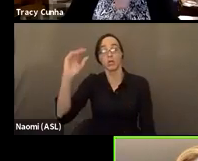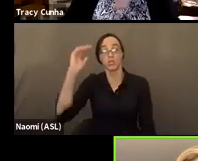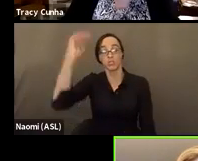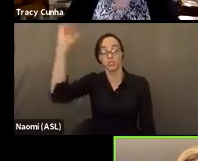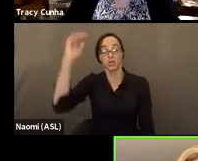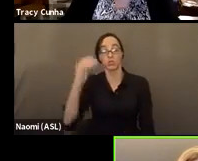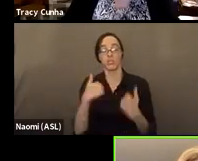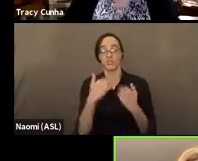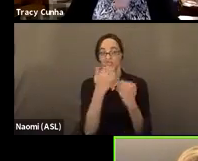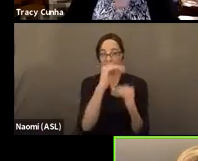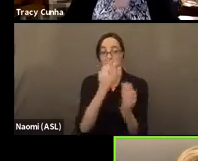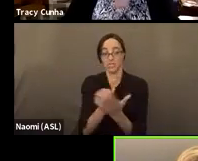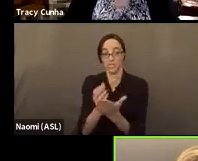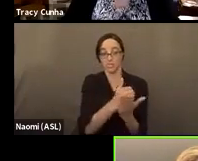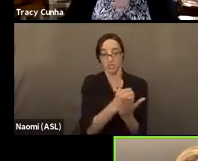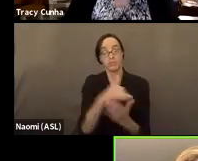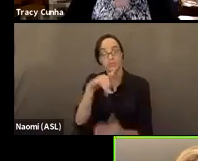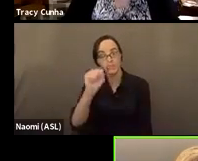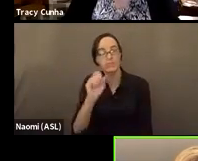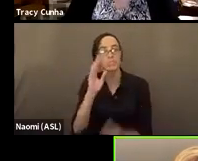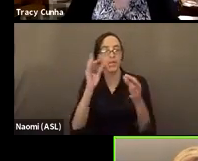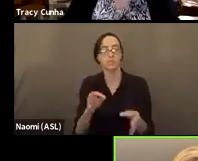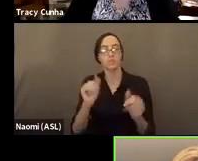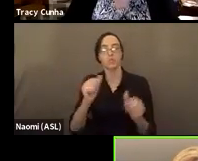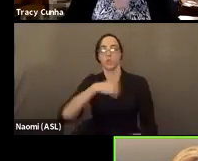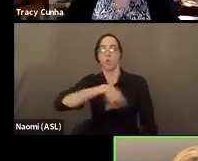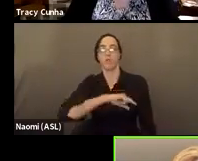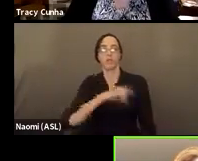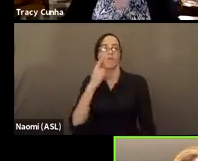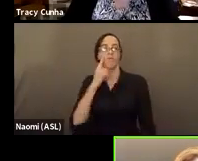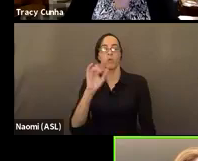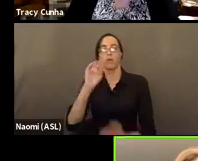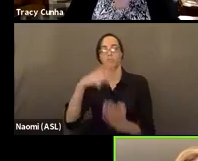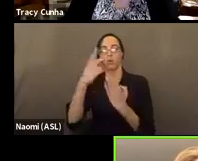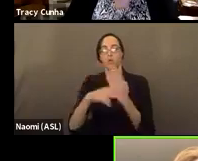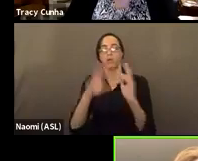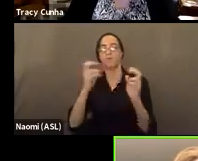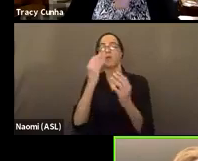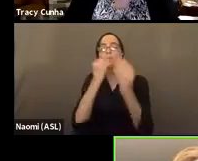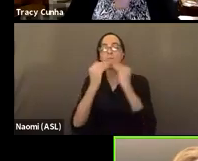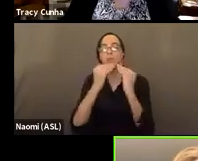and you can call the meals on wheels at the council on aging or at petaluma people services